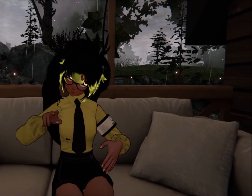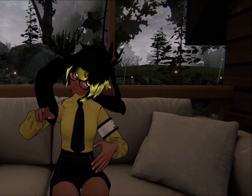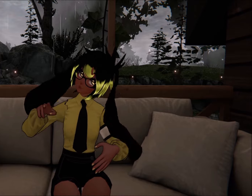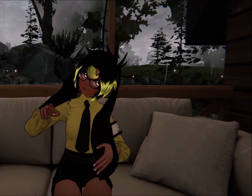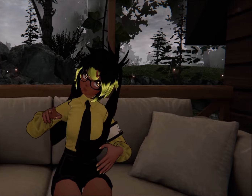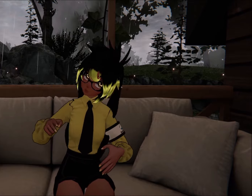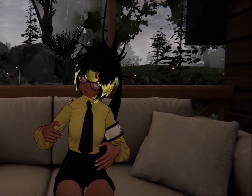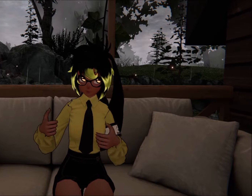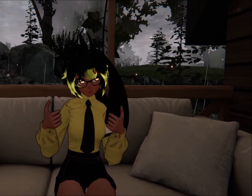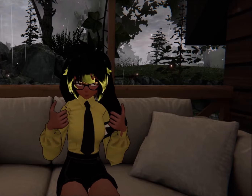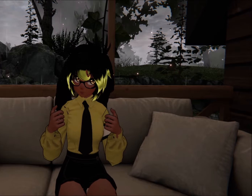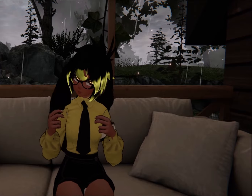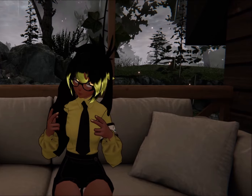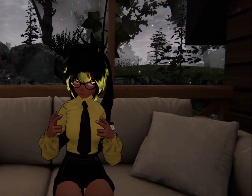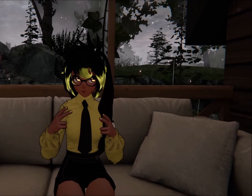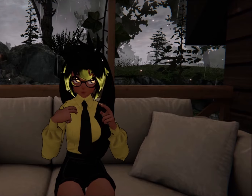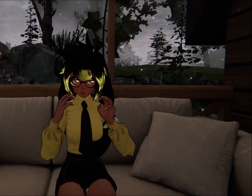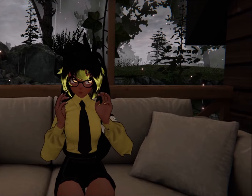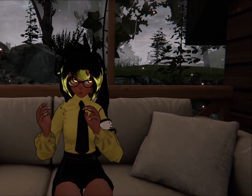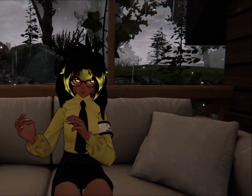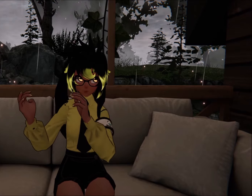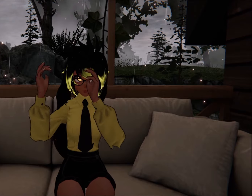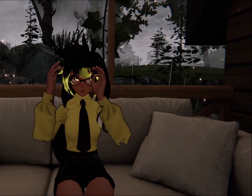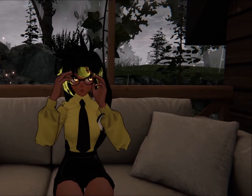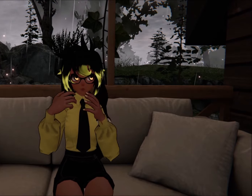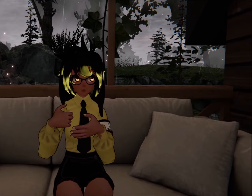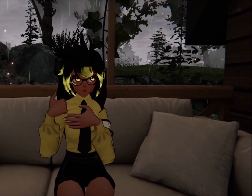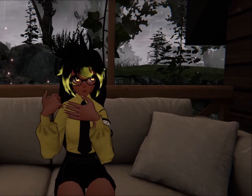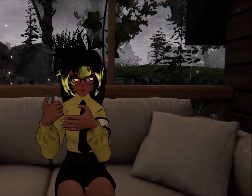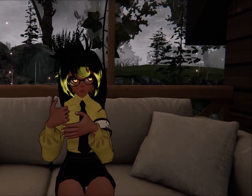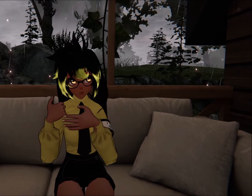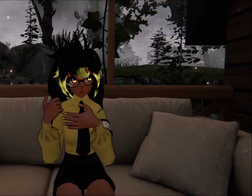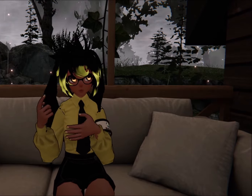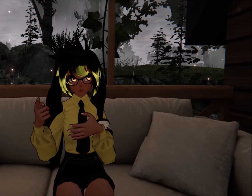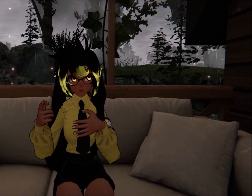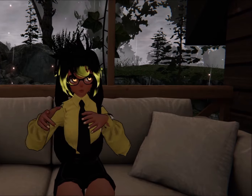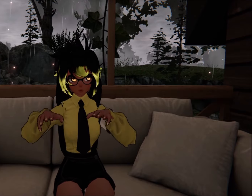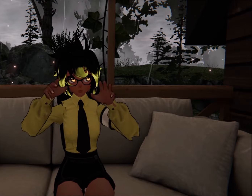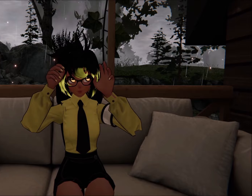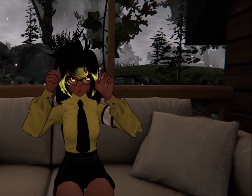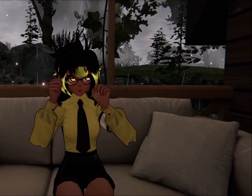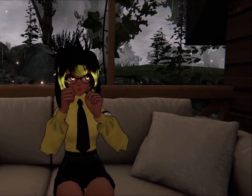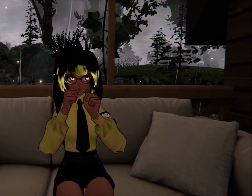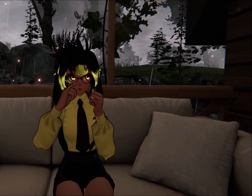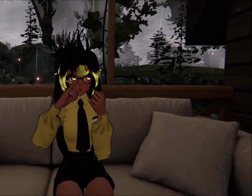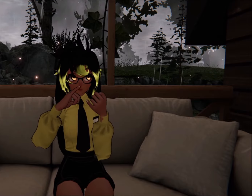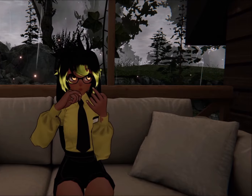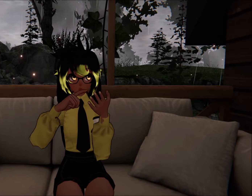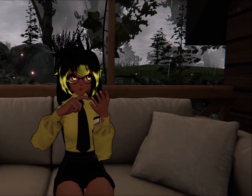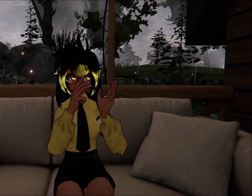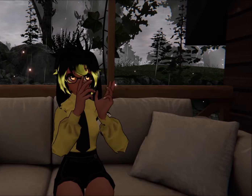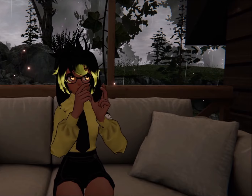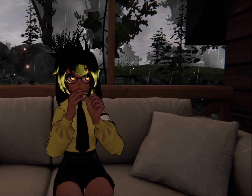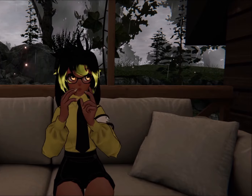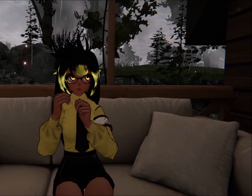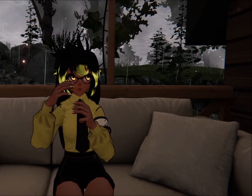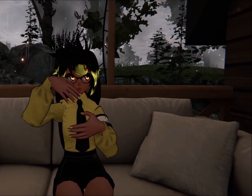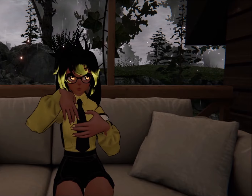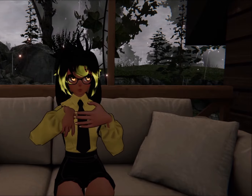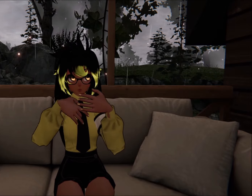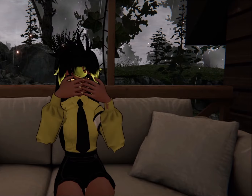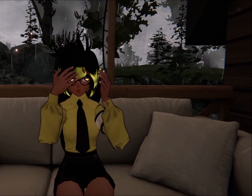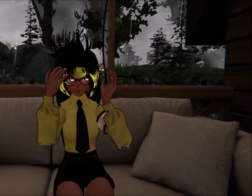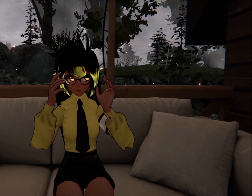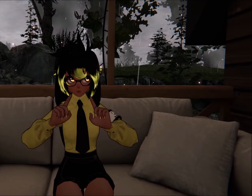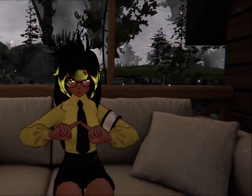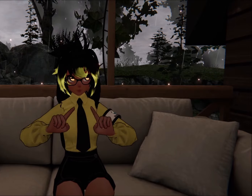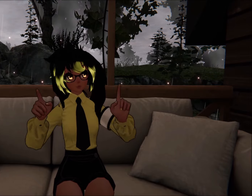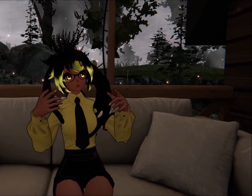Okay! All right then! I decided to get on VR and help them to learn how to fingerspell the BSL alphabet. It was very different for them